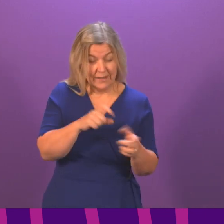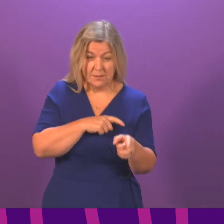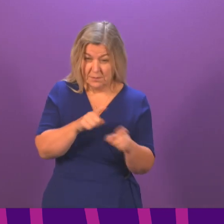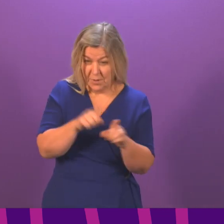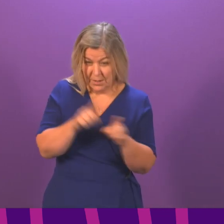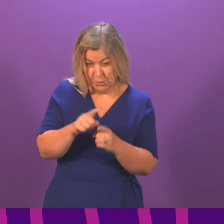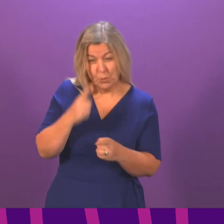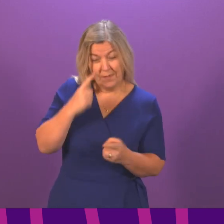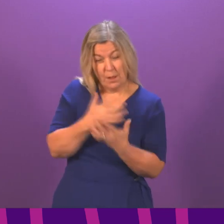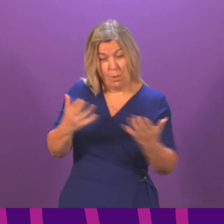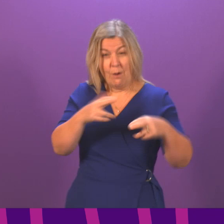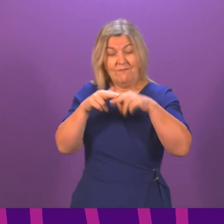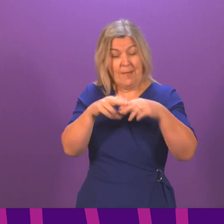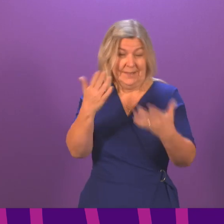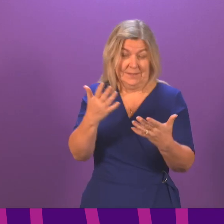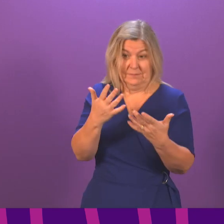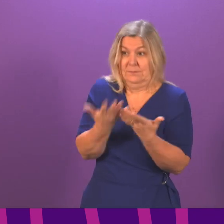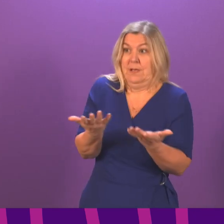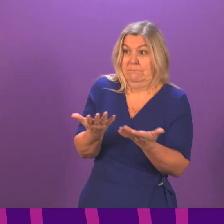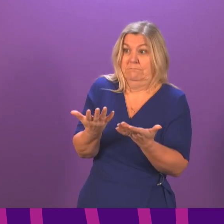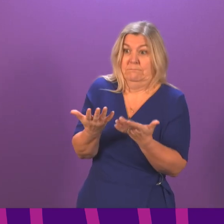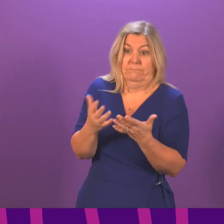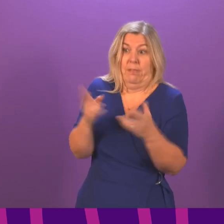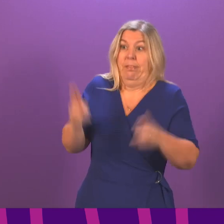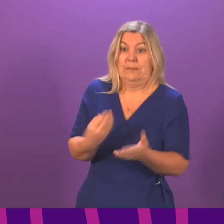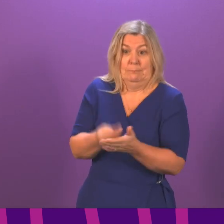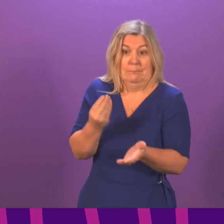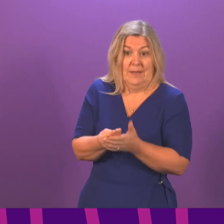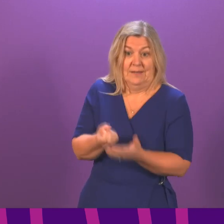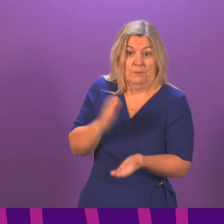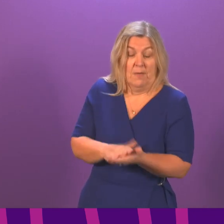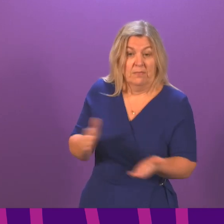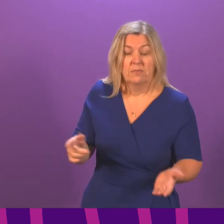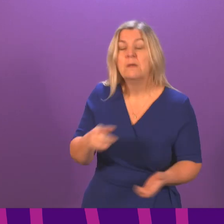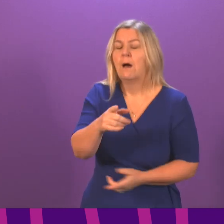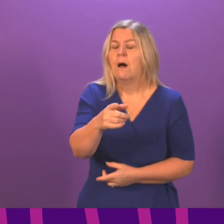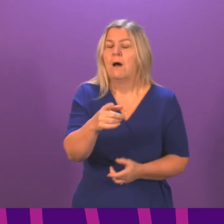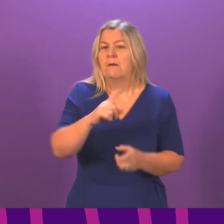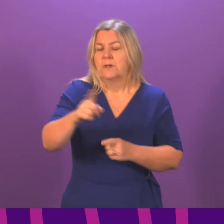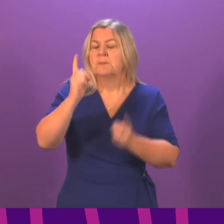and clothe their children? The First Minister (Nicola Sturgeon): Yes, I do. I know how difficult it is for